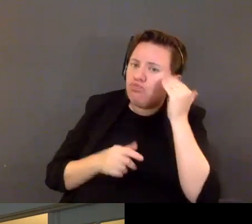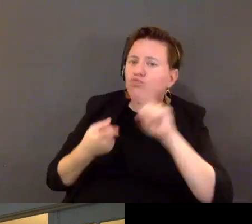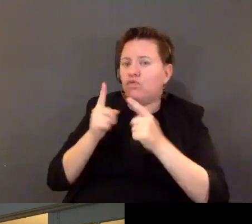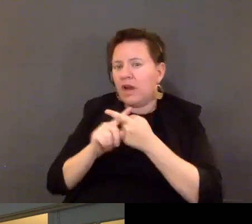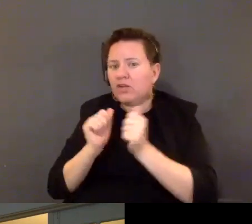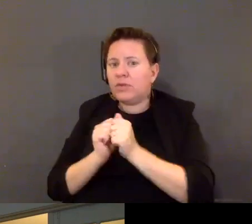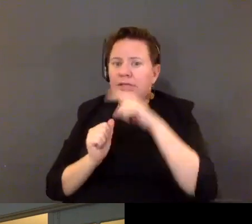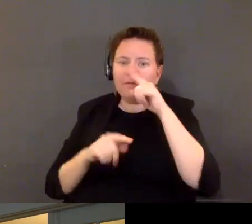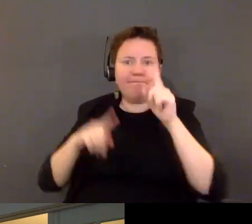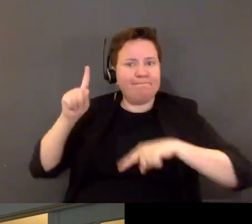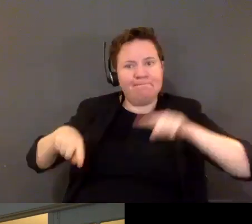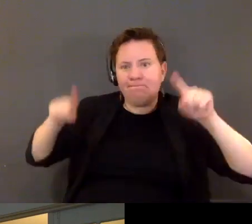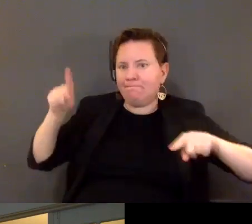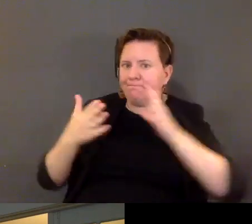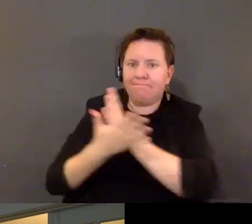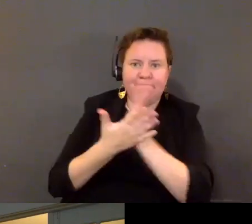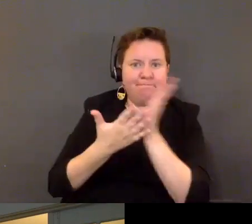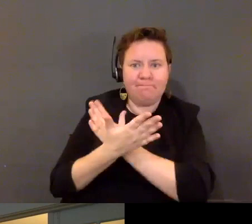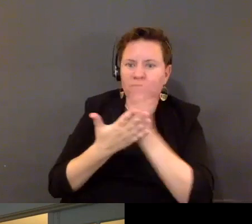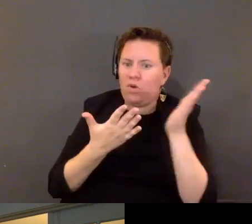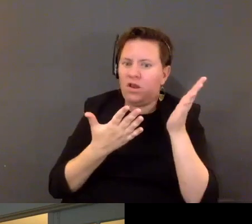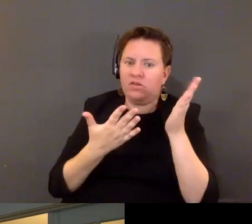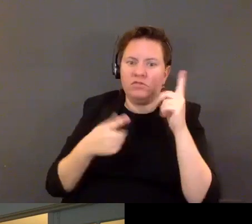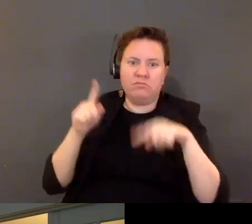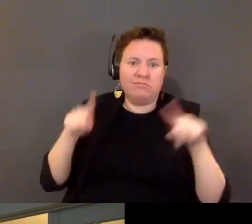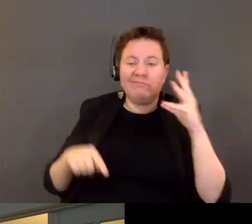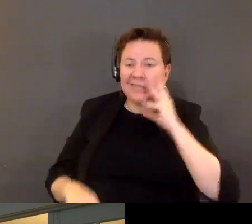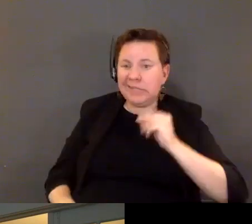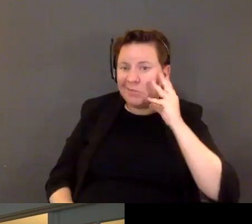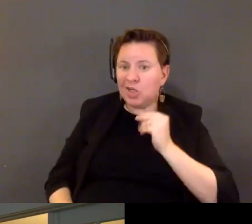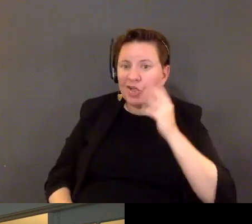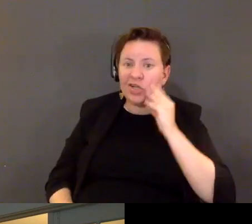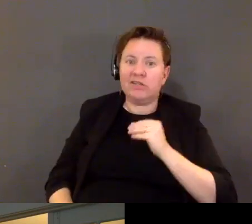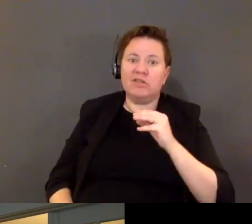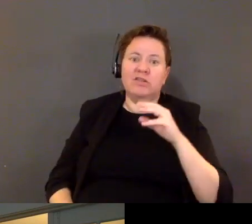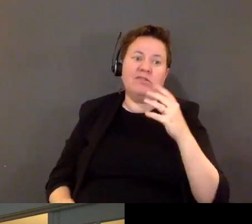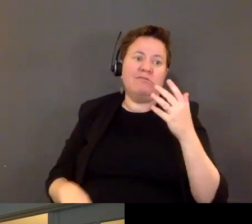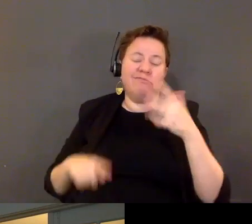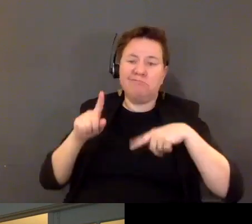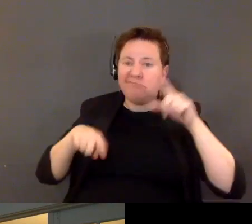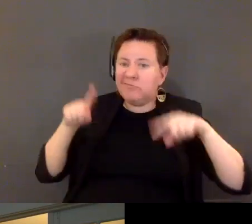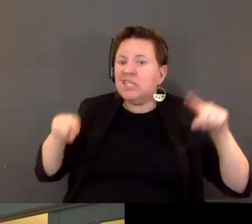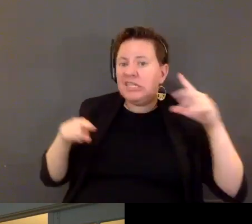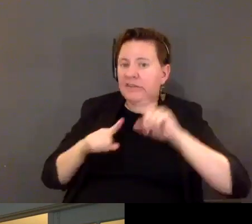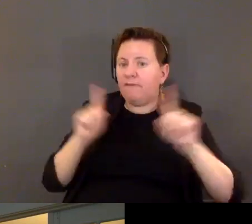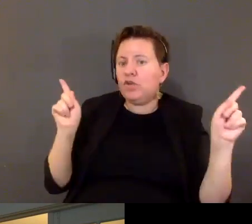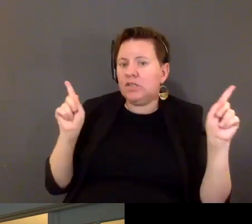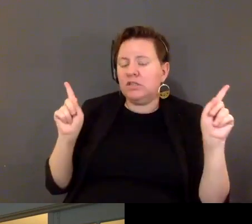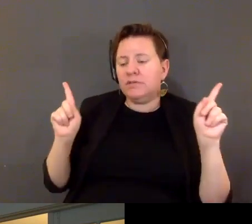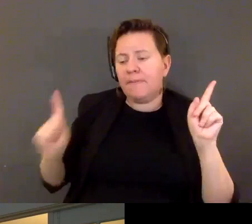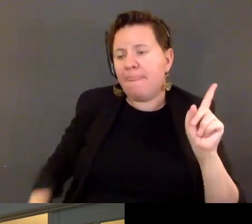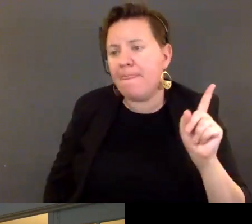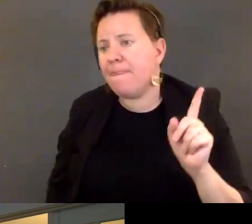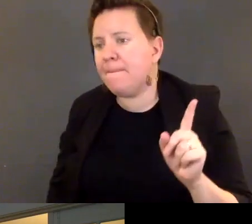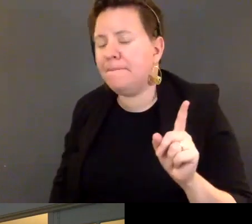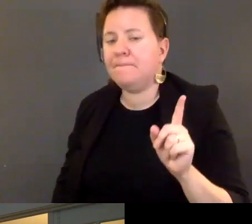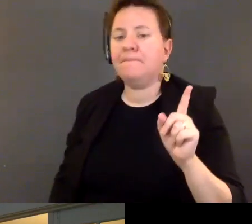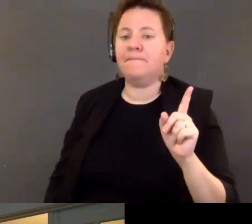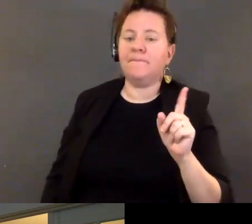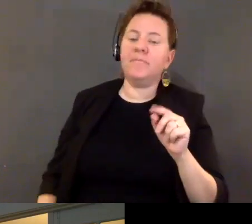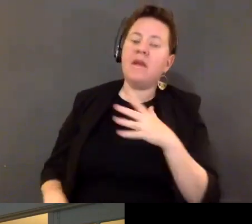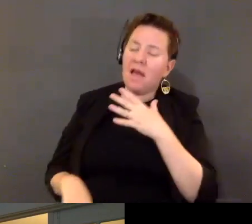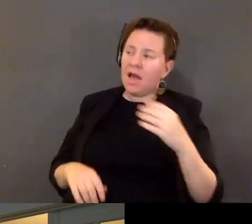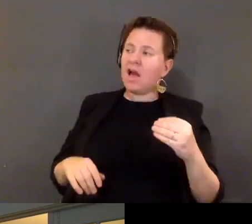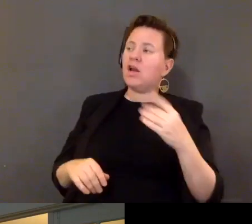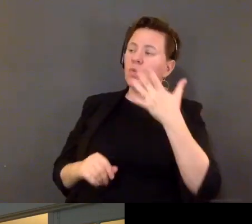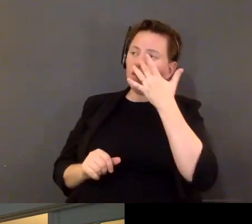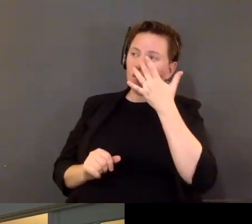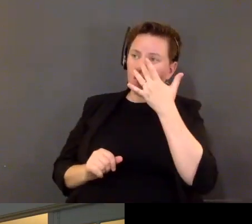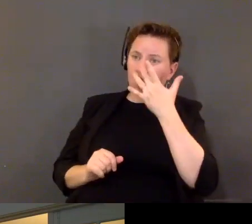wide range of experiential morphological variants and it was an early introduction